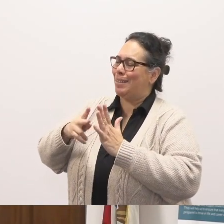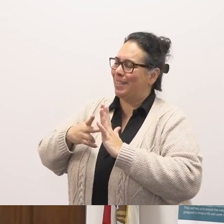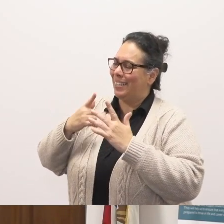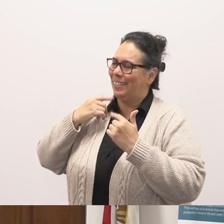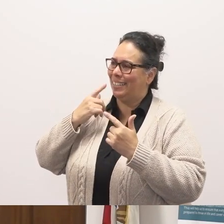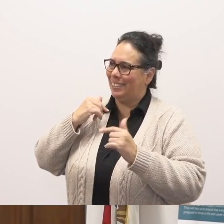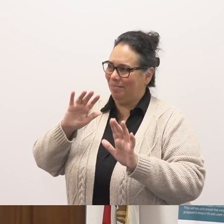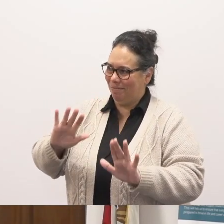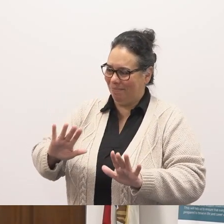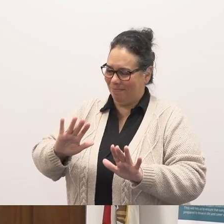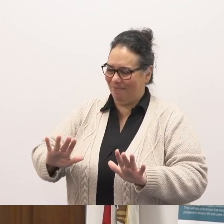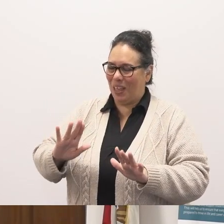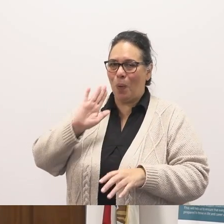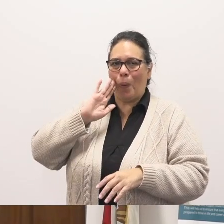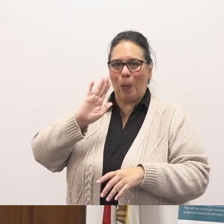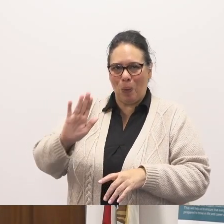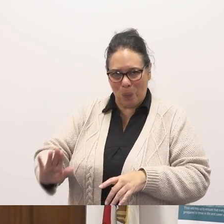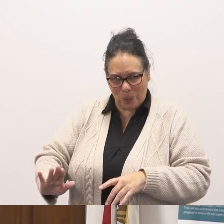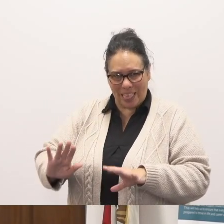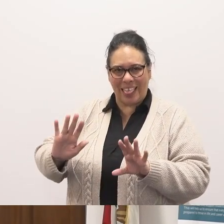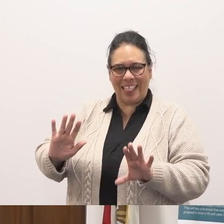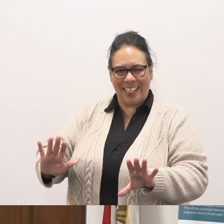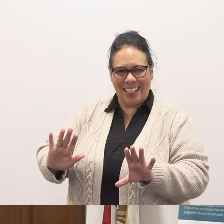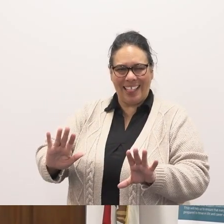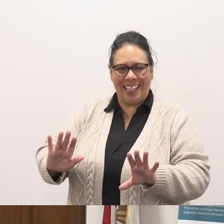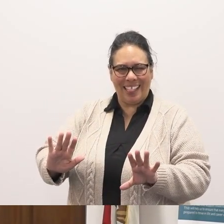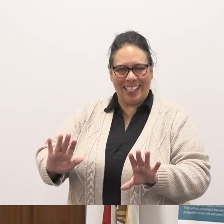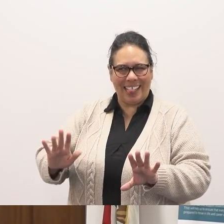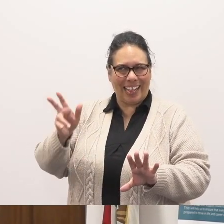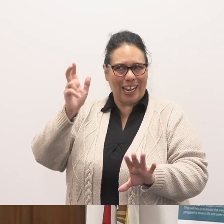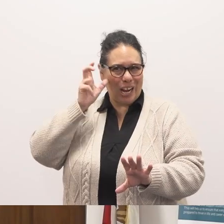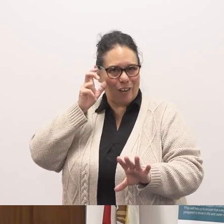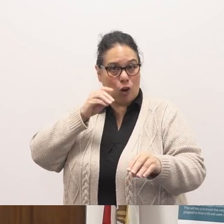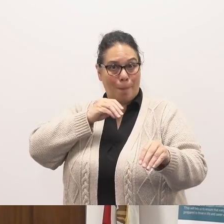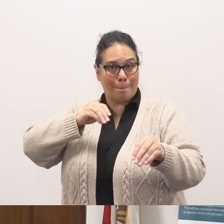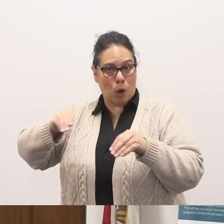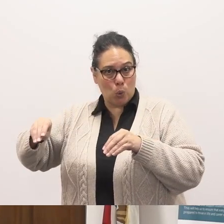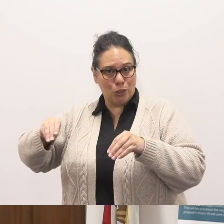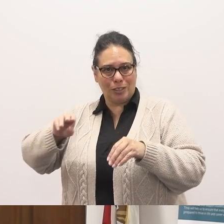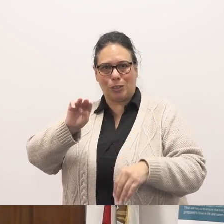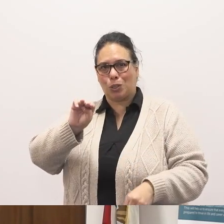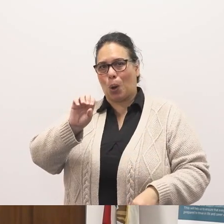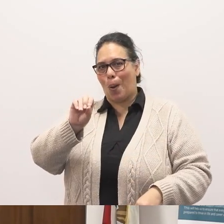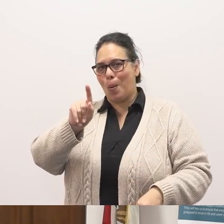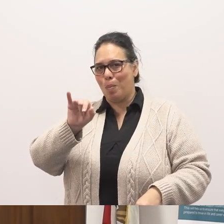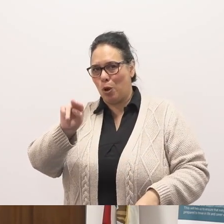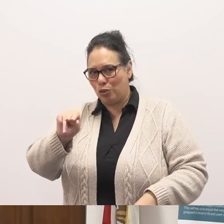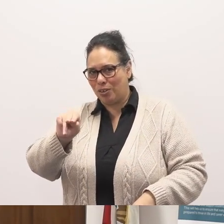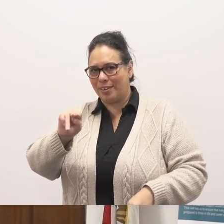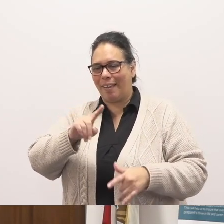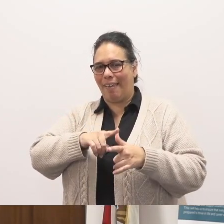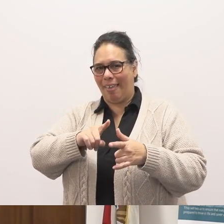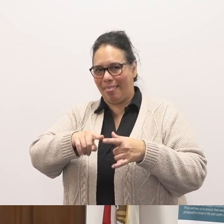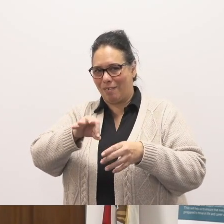I mean, we'll entertain a motion and then vote. How's that? Okay. Is there a second?